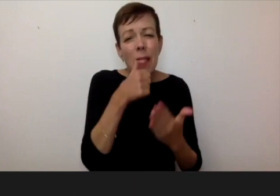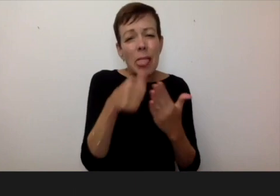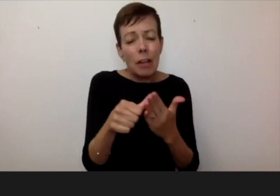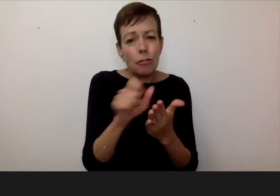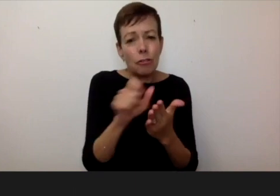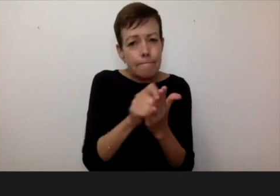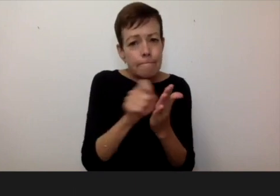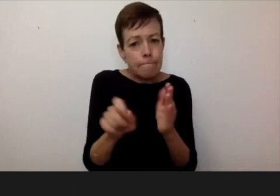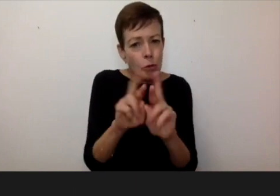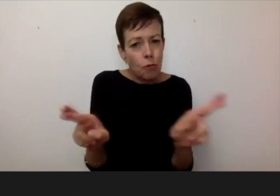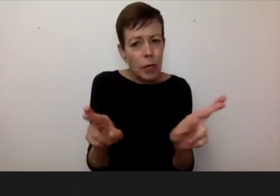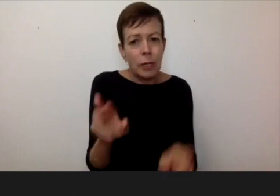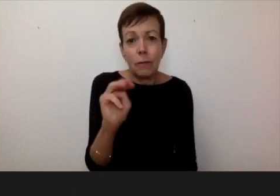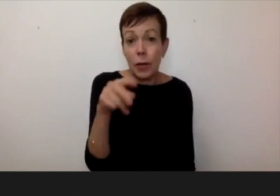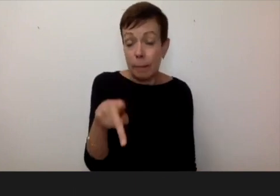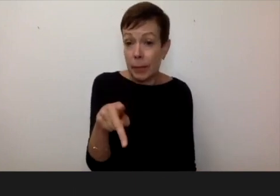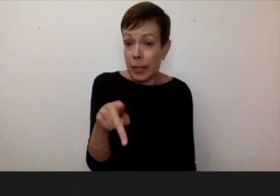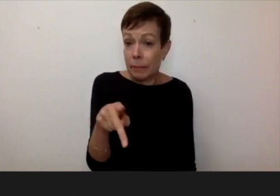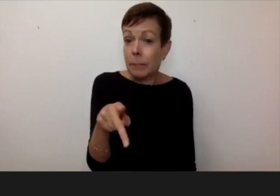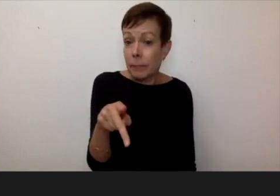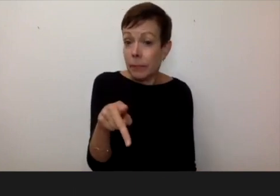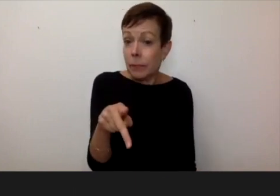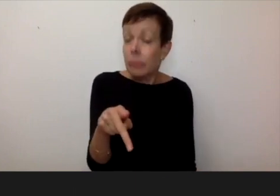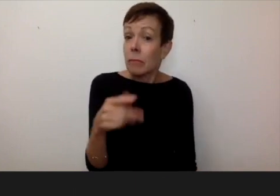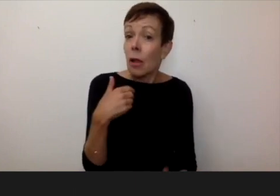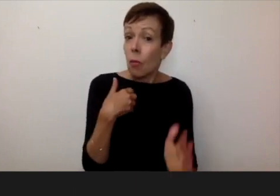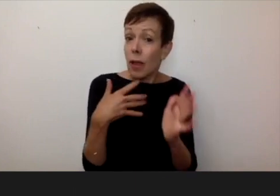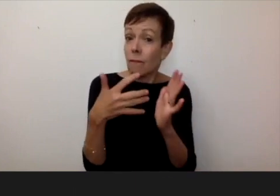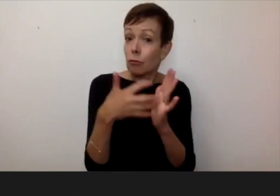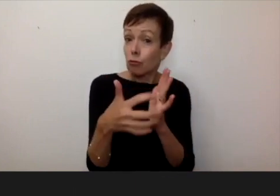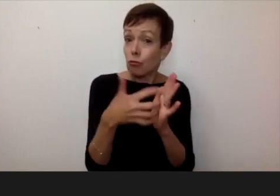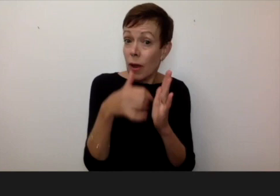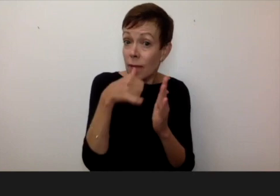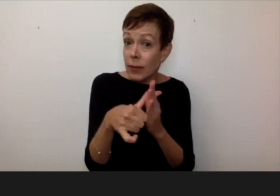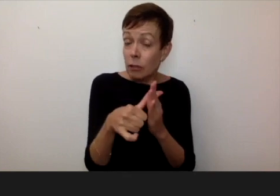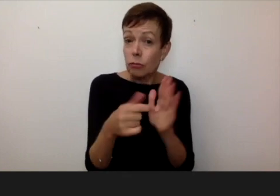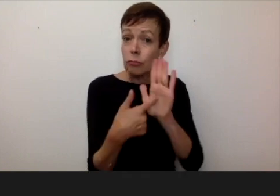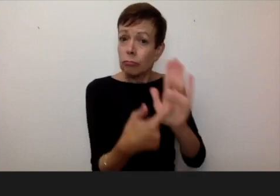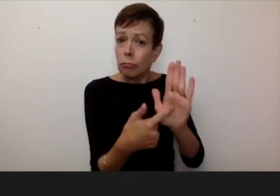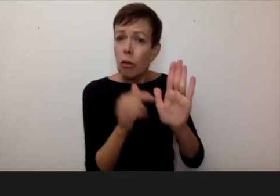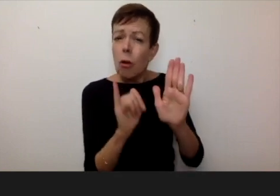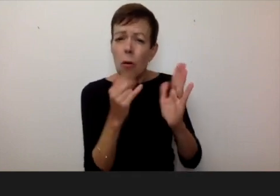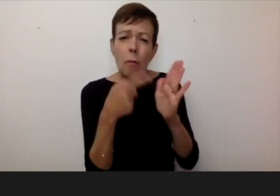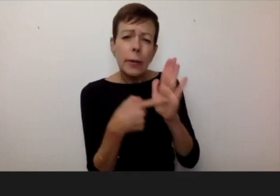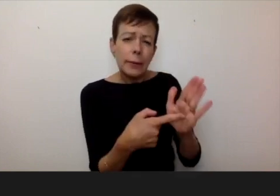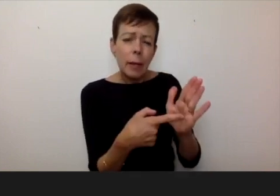and the lobby day draft there are drafts of this you can use as a reference and i think we are going to put that in the chat now